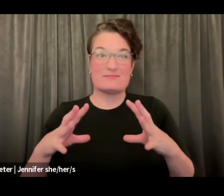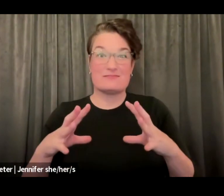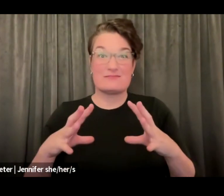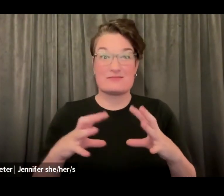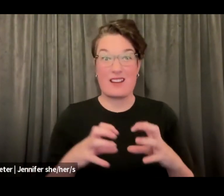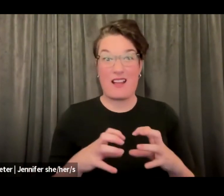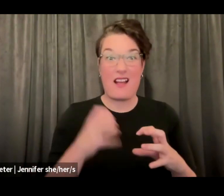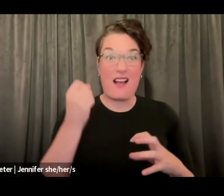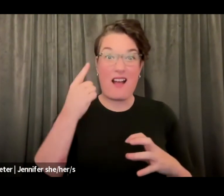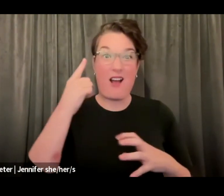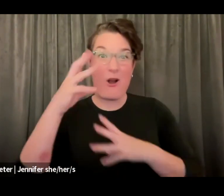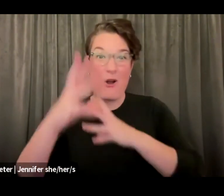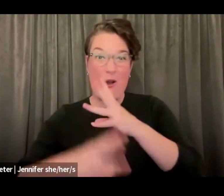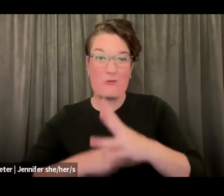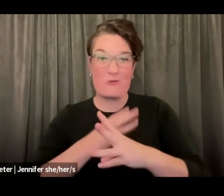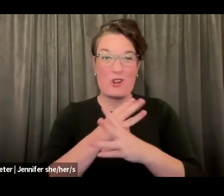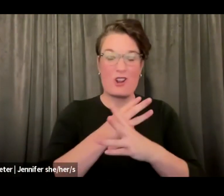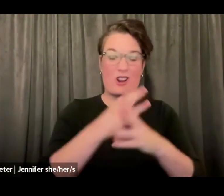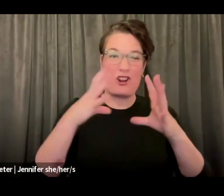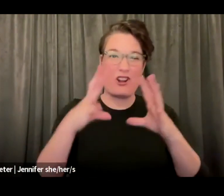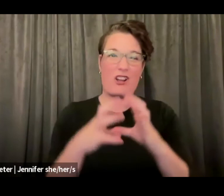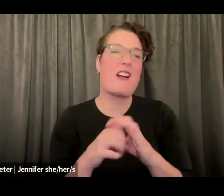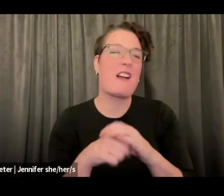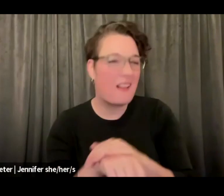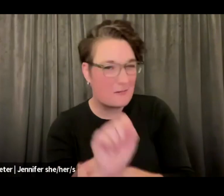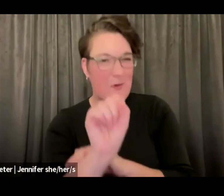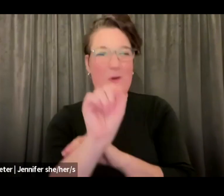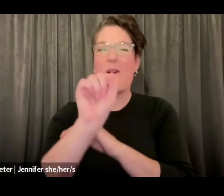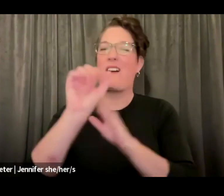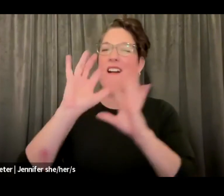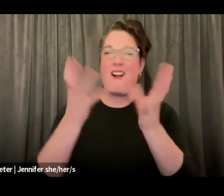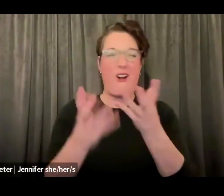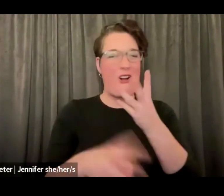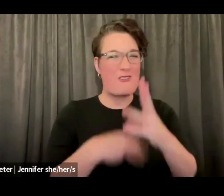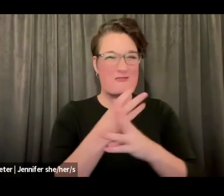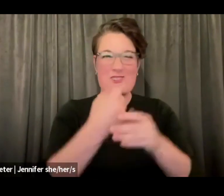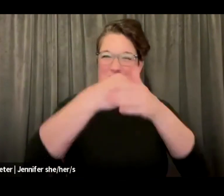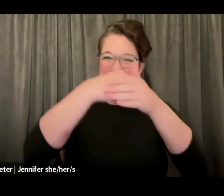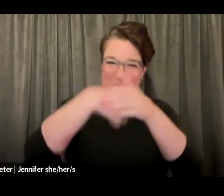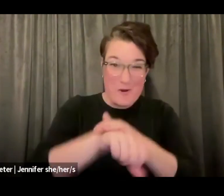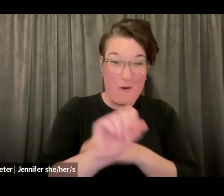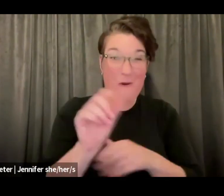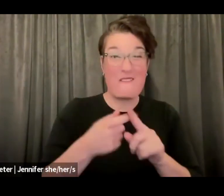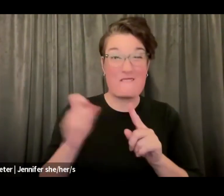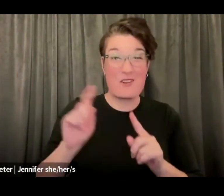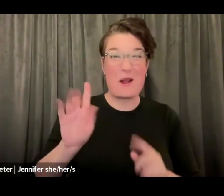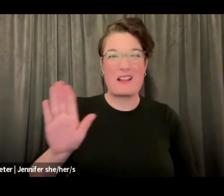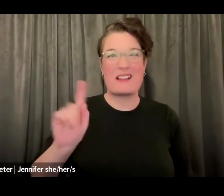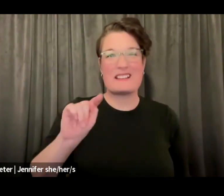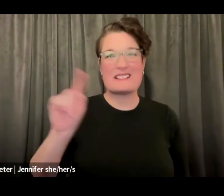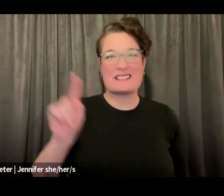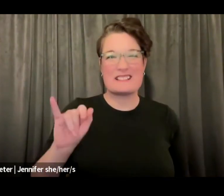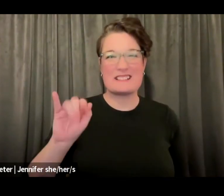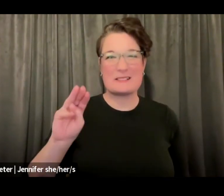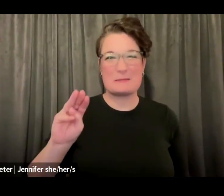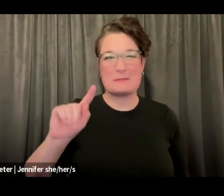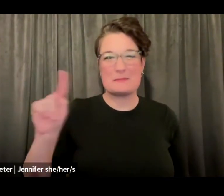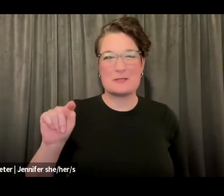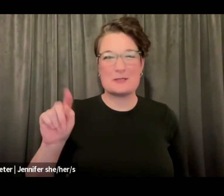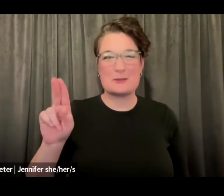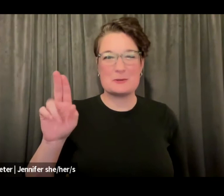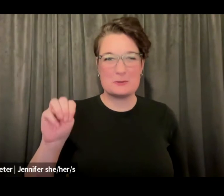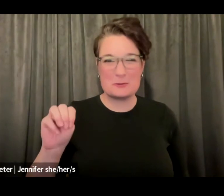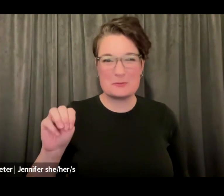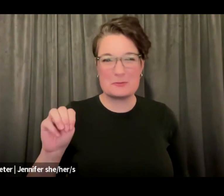world was born and the whole world was born emerging from her tzimtzum.